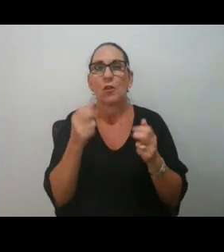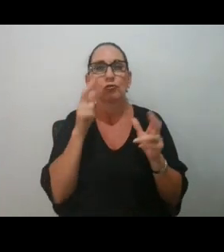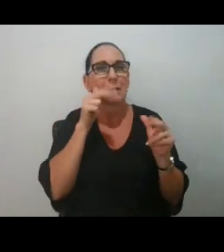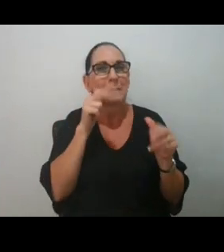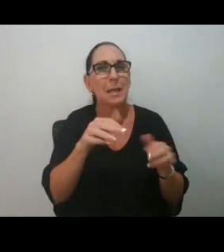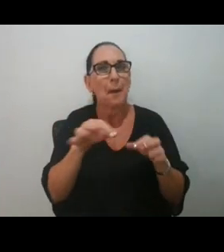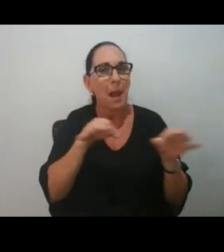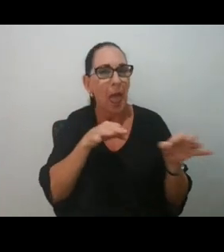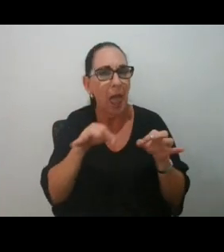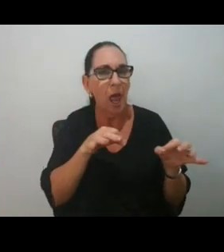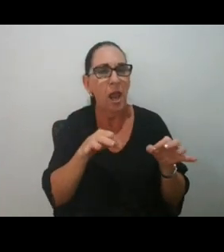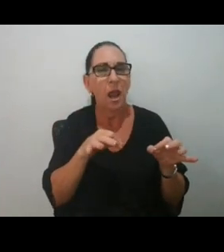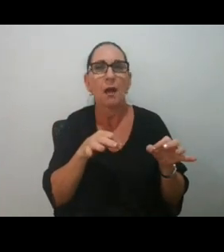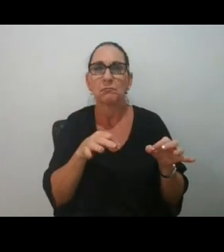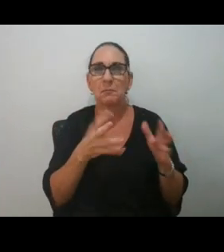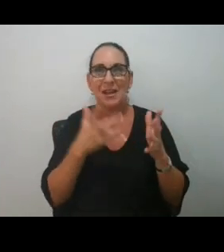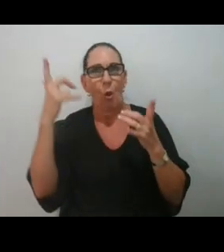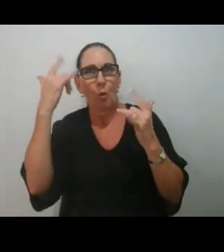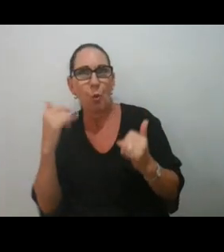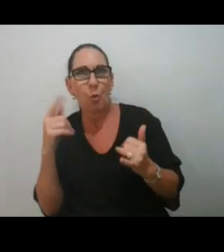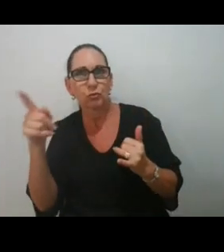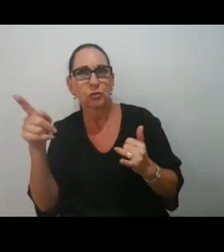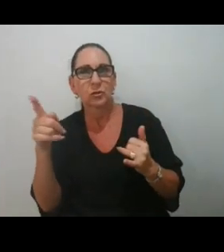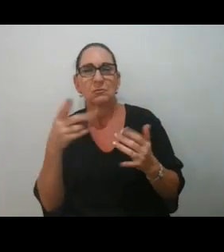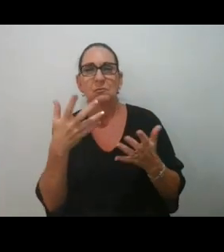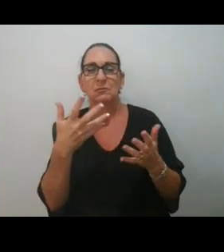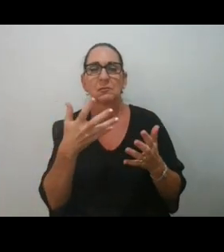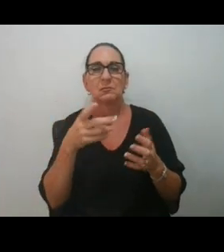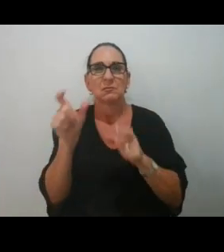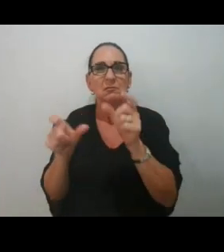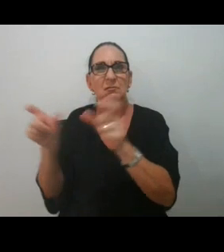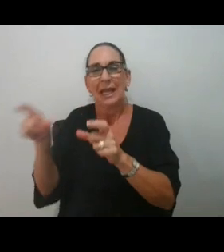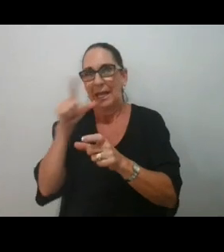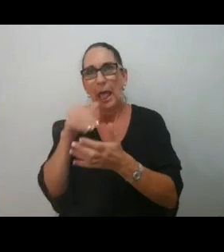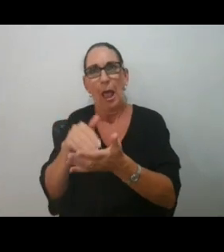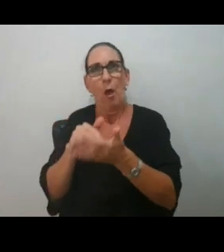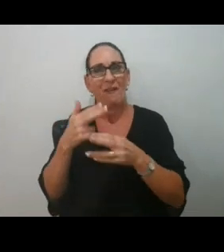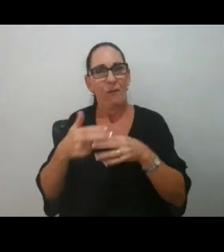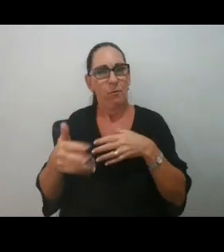um from the court and their Court Link workers to put those into place uh housing options are